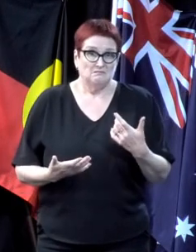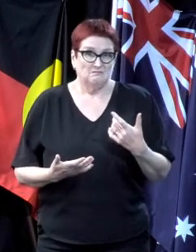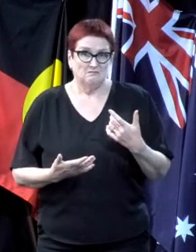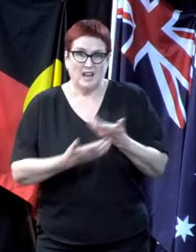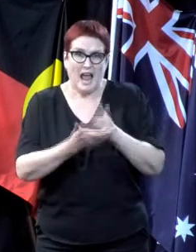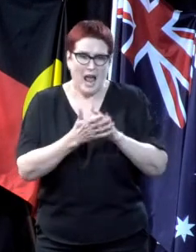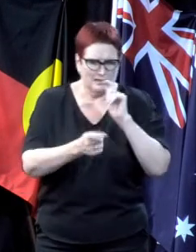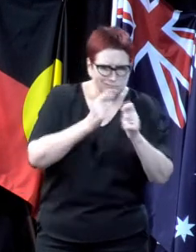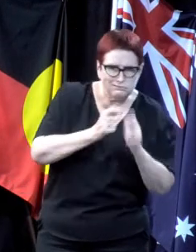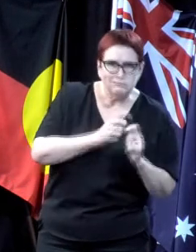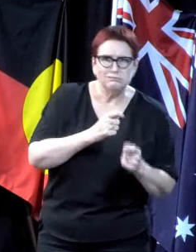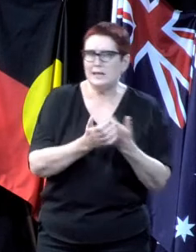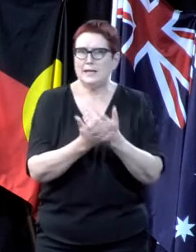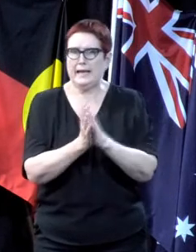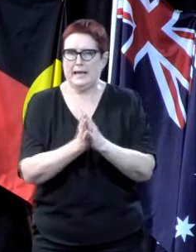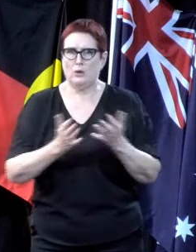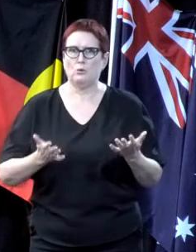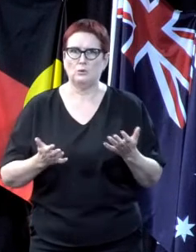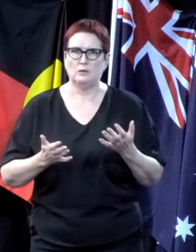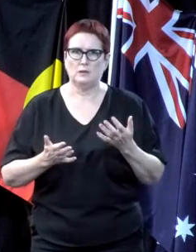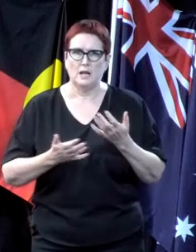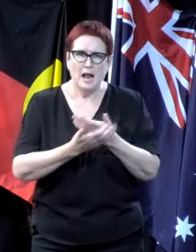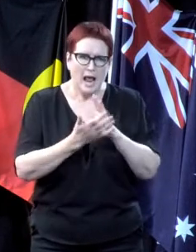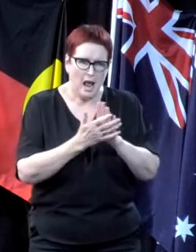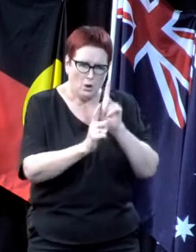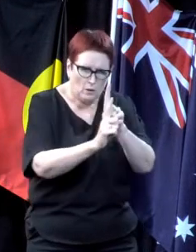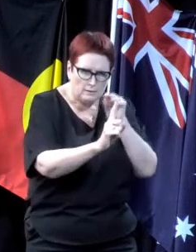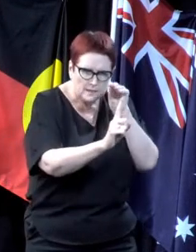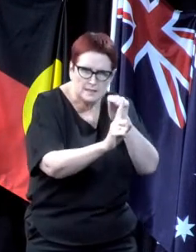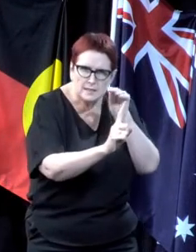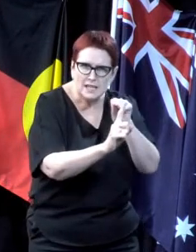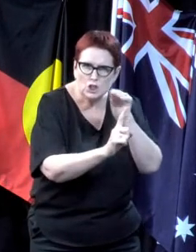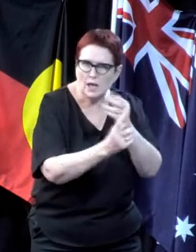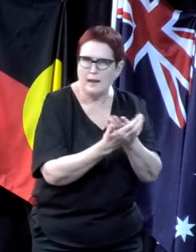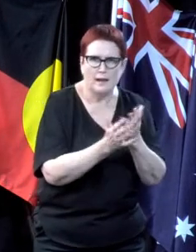What focus teaching or – or intensive teaching is required in my next lesson